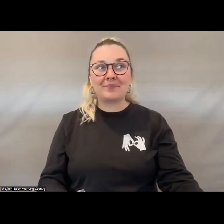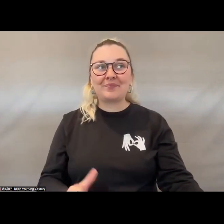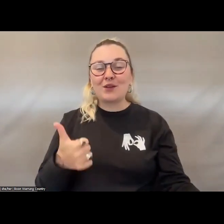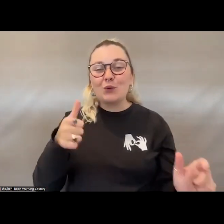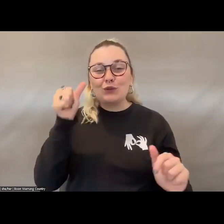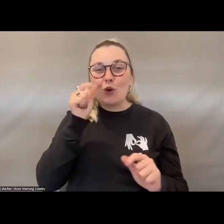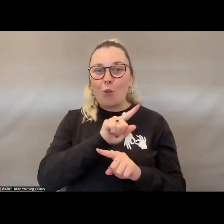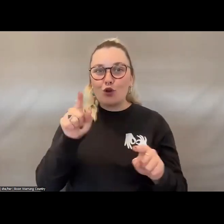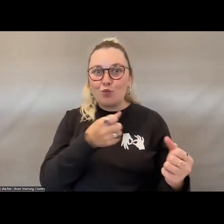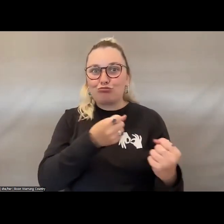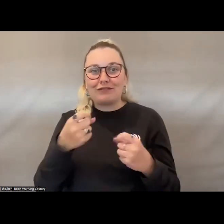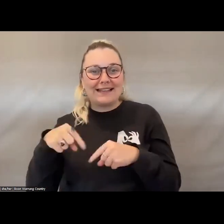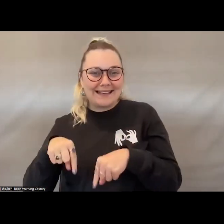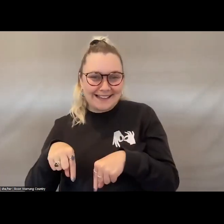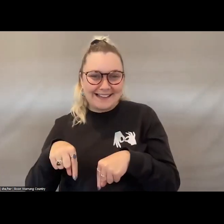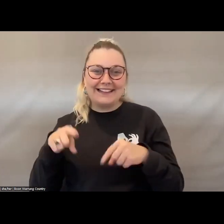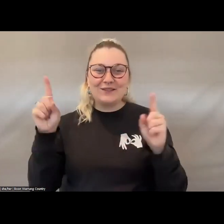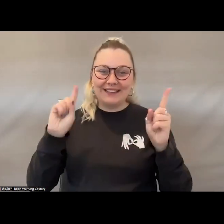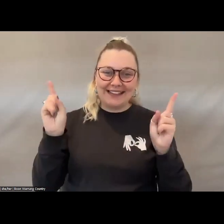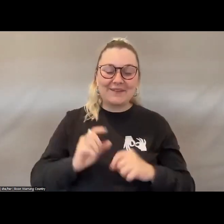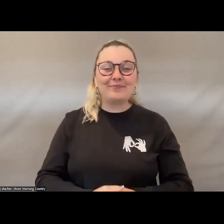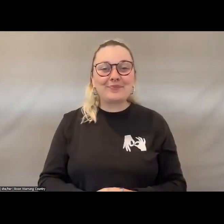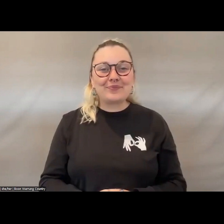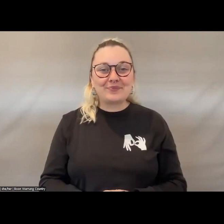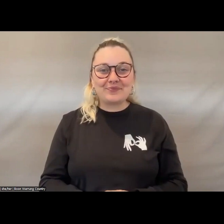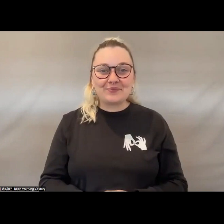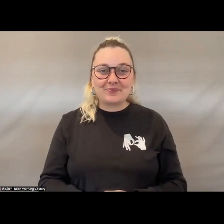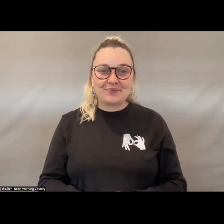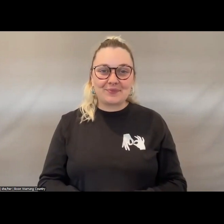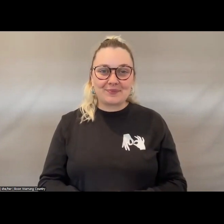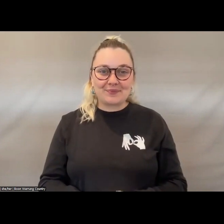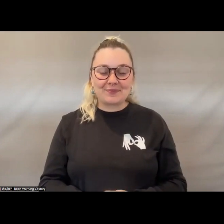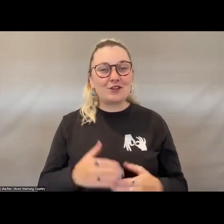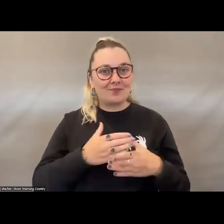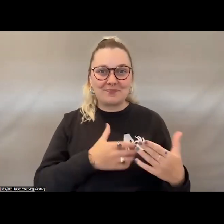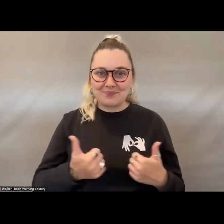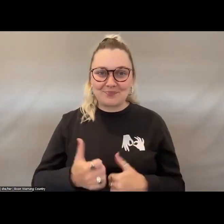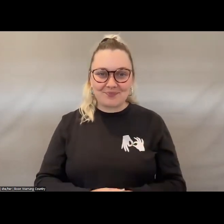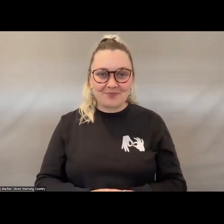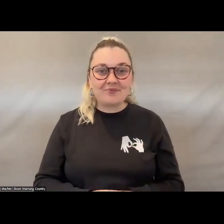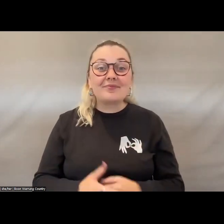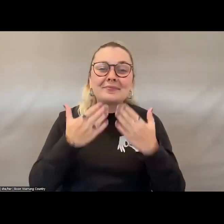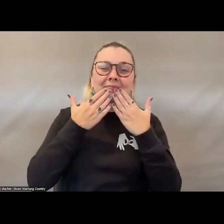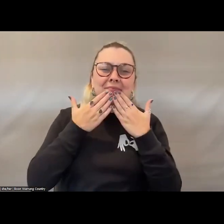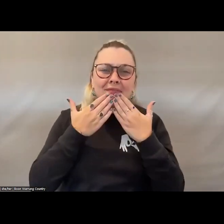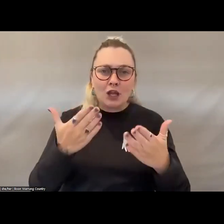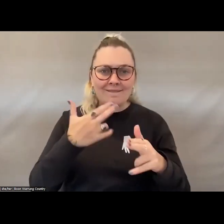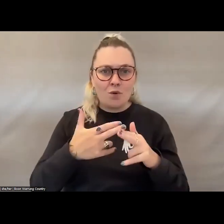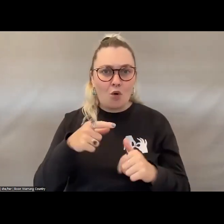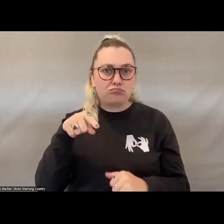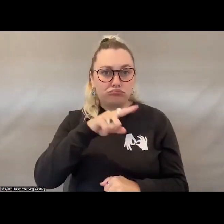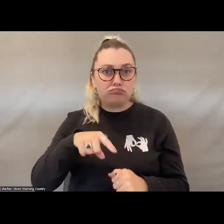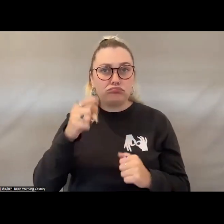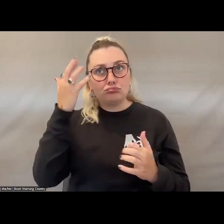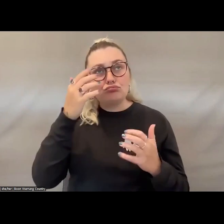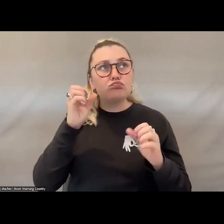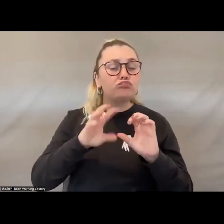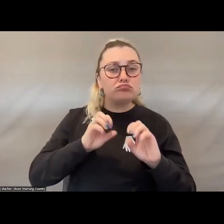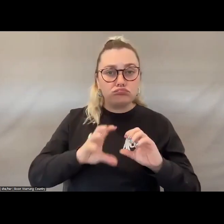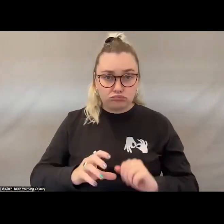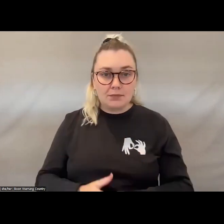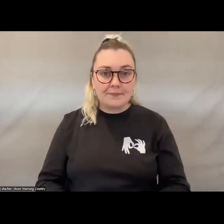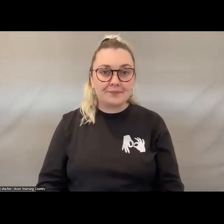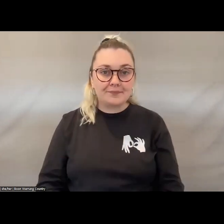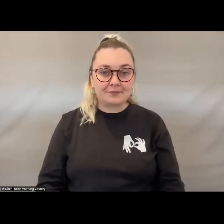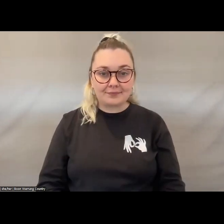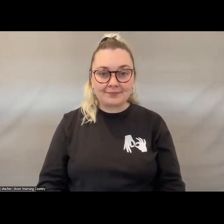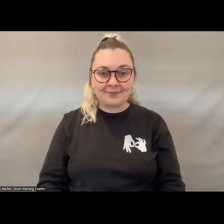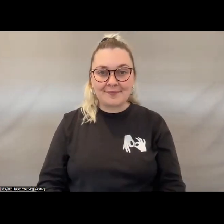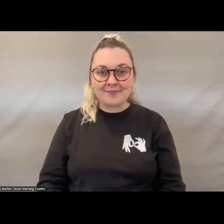you're coming with two hour session today. Thank you for all of those reflections. Then,